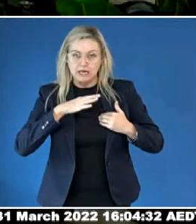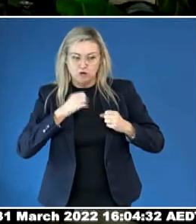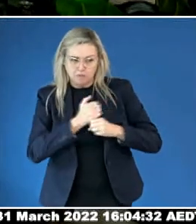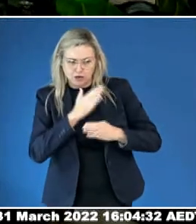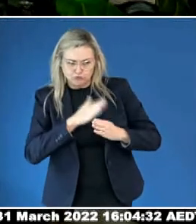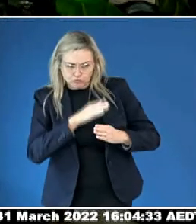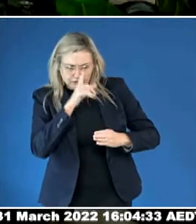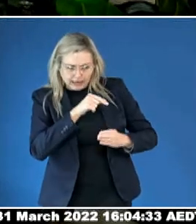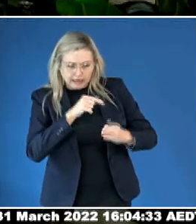authentic, meaningful life.